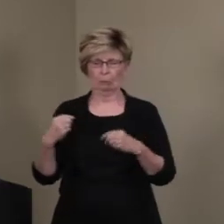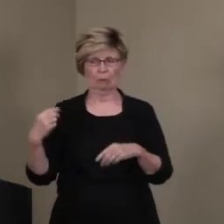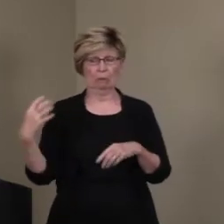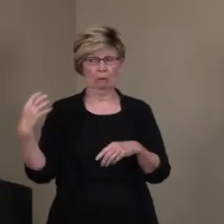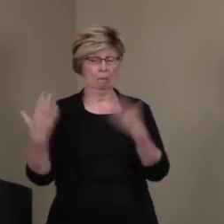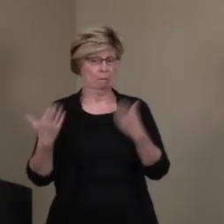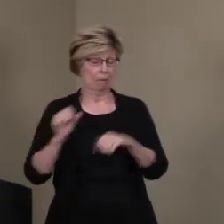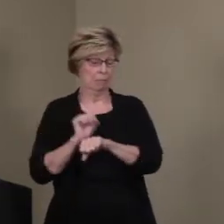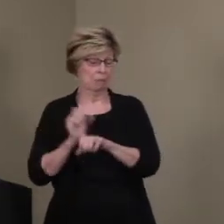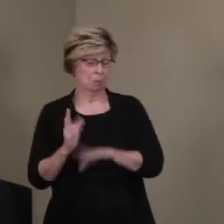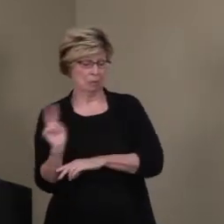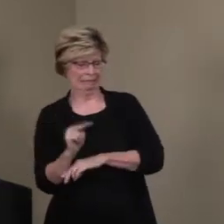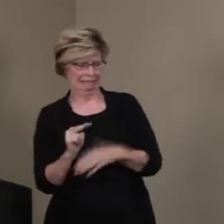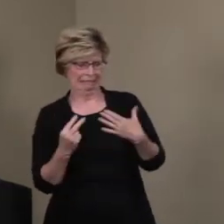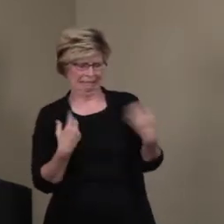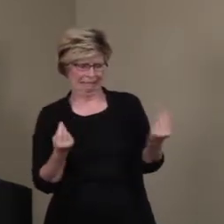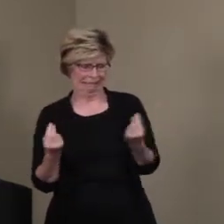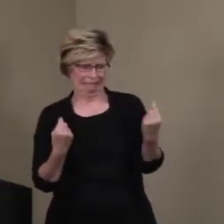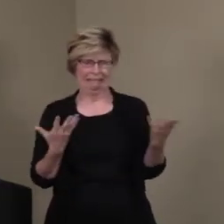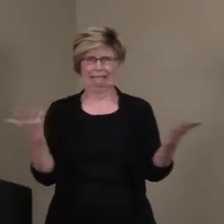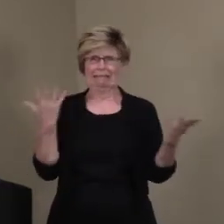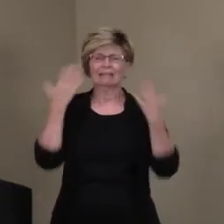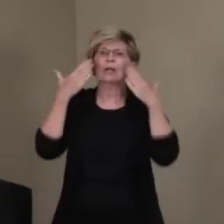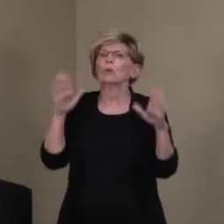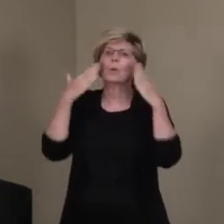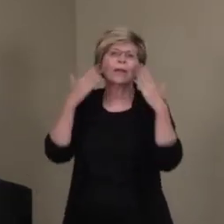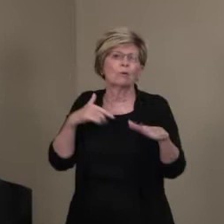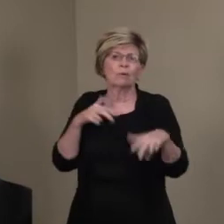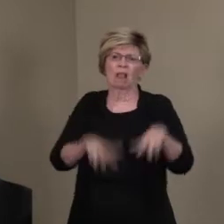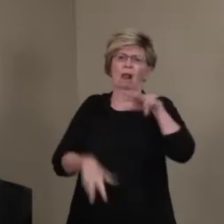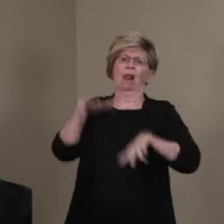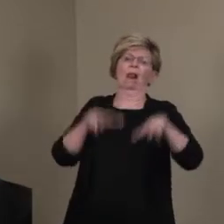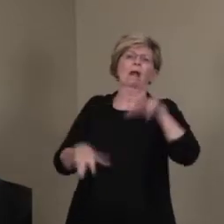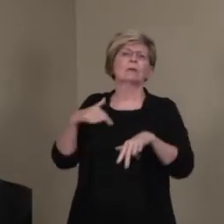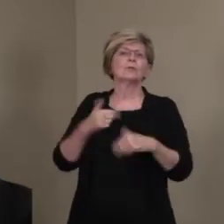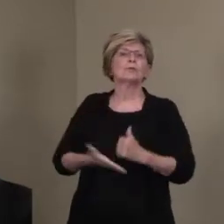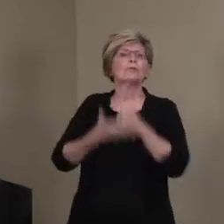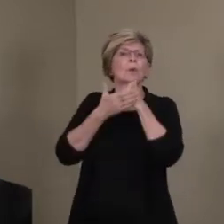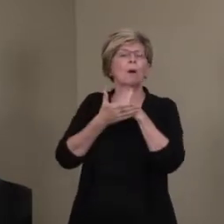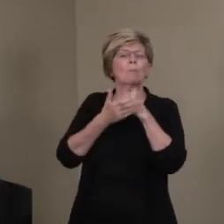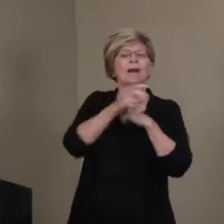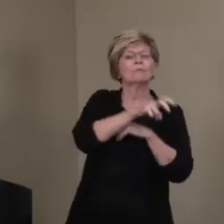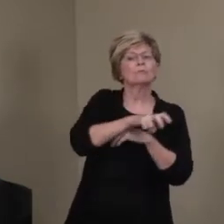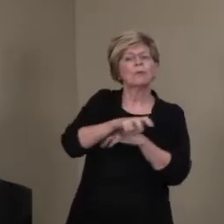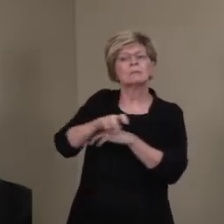the employer is you know ill at ease with the situation and do not know how